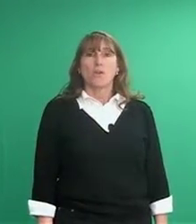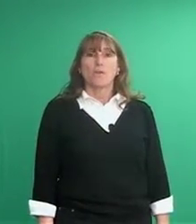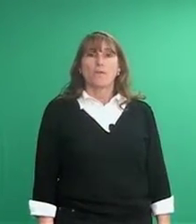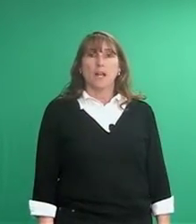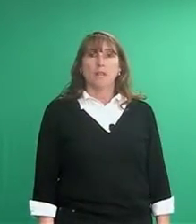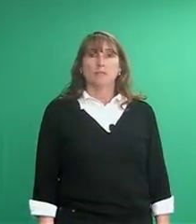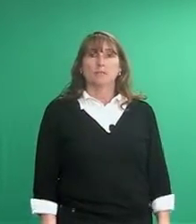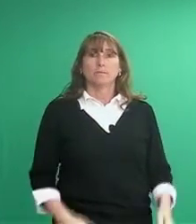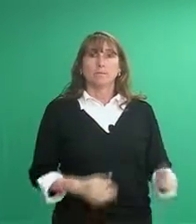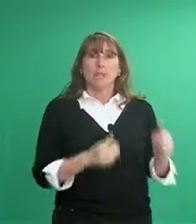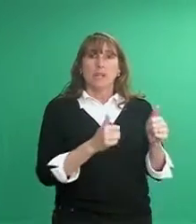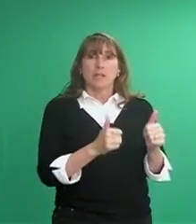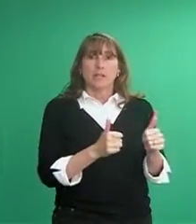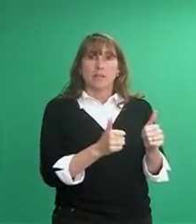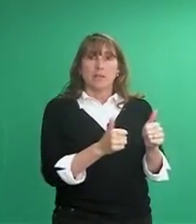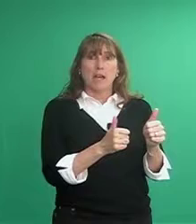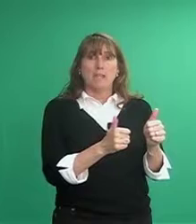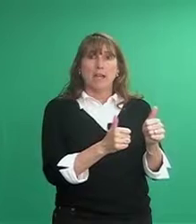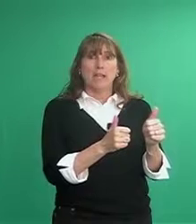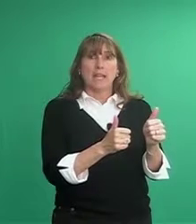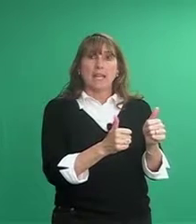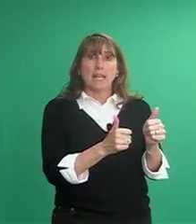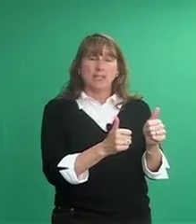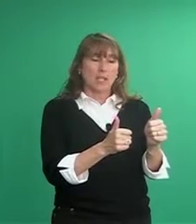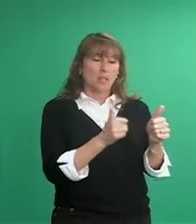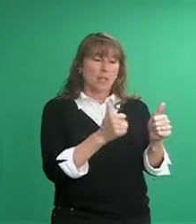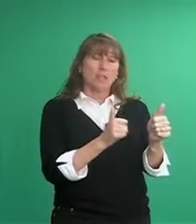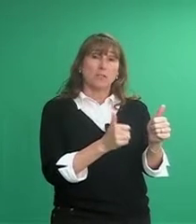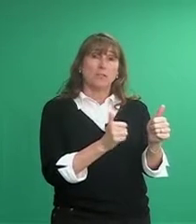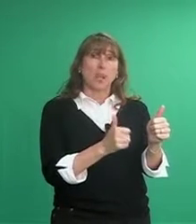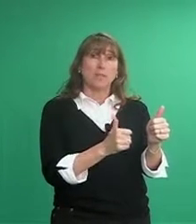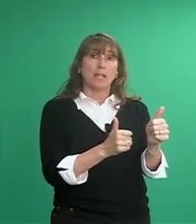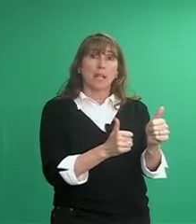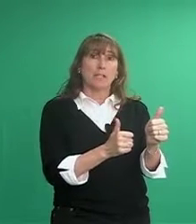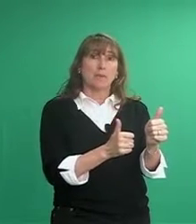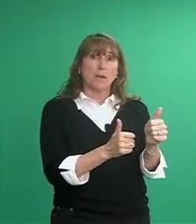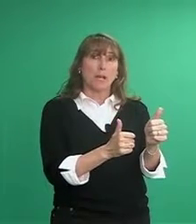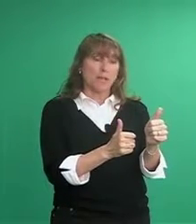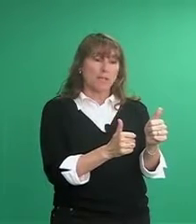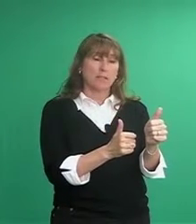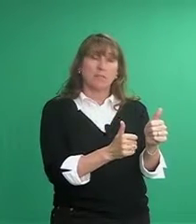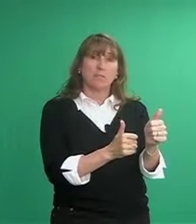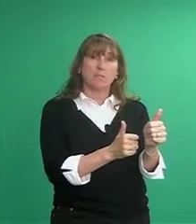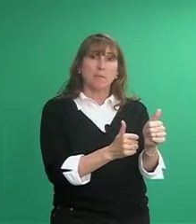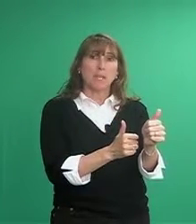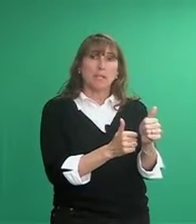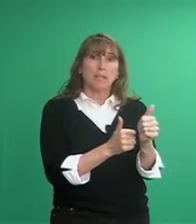follow the modified A handshape, dominant hand is behind the base